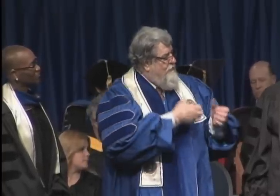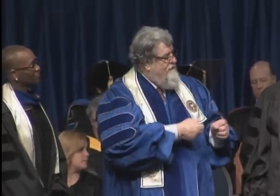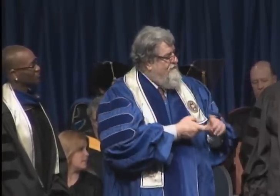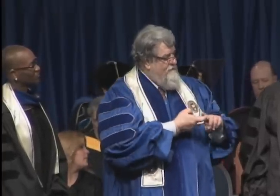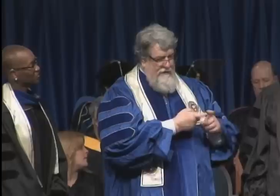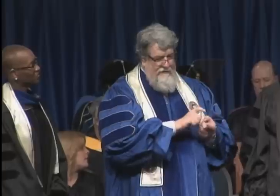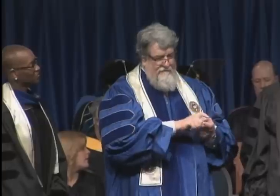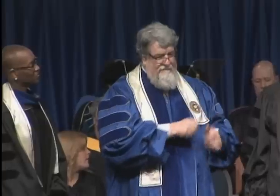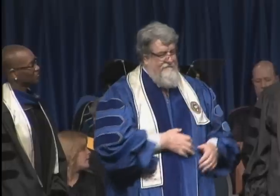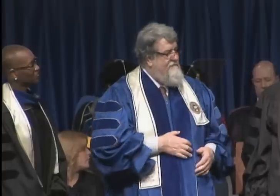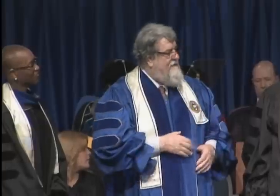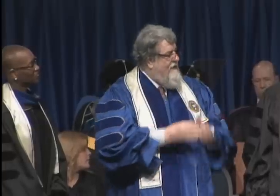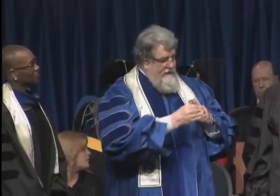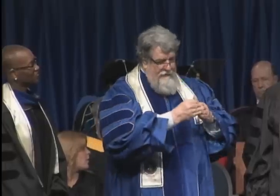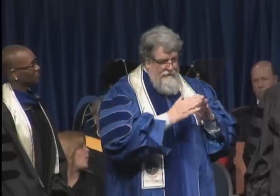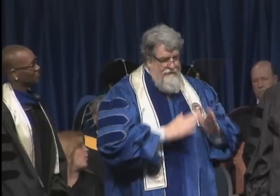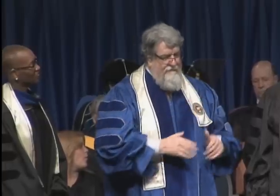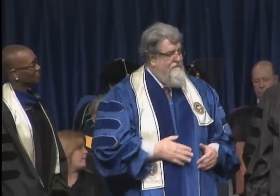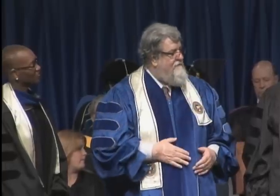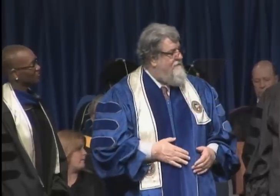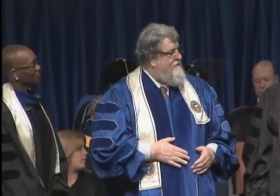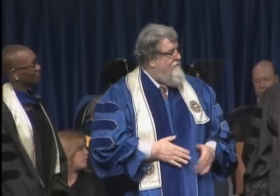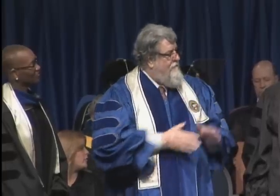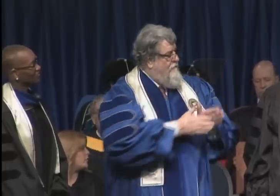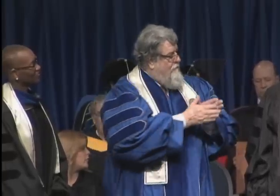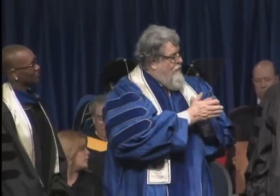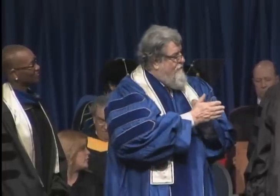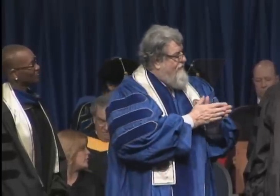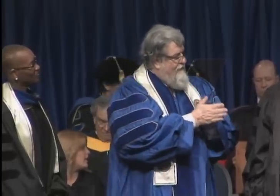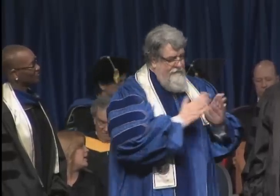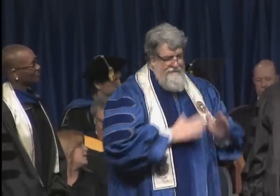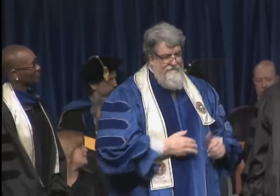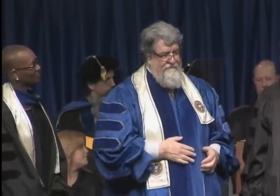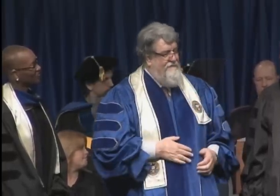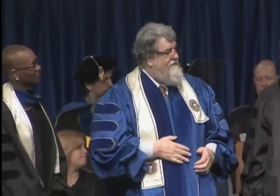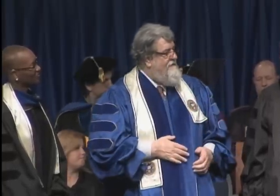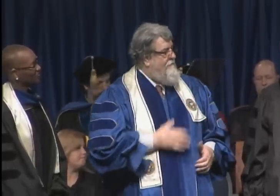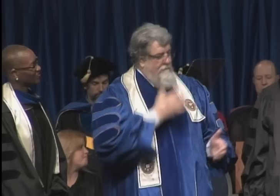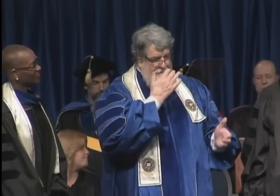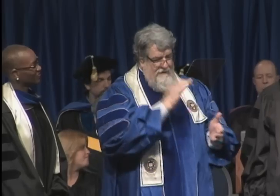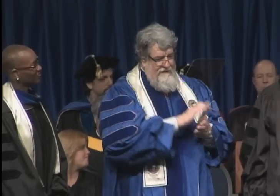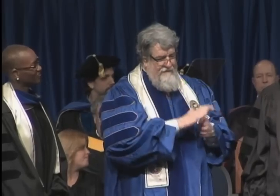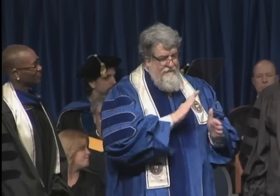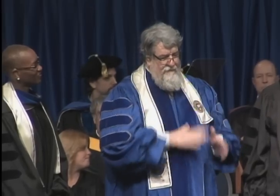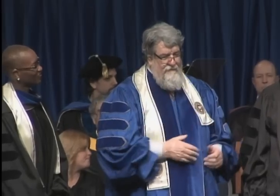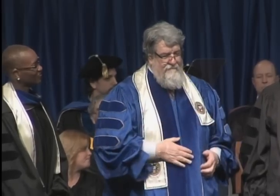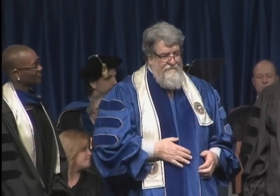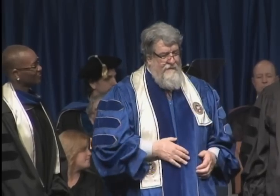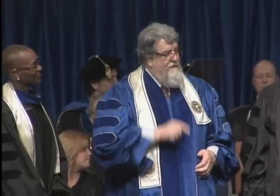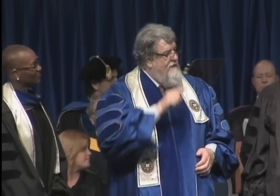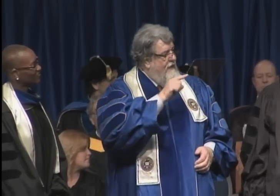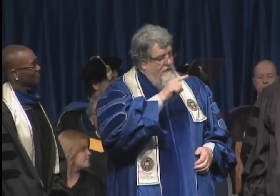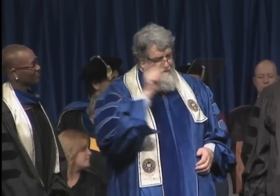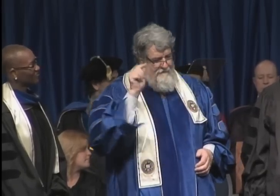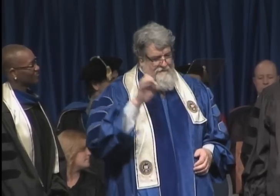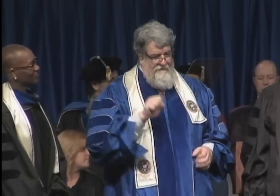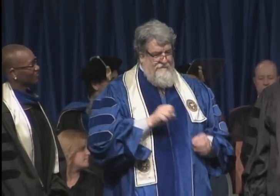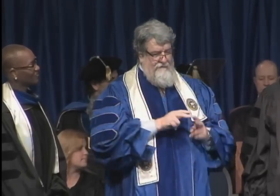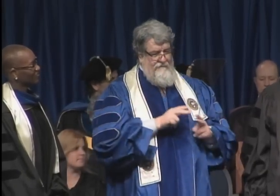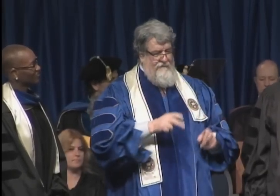Trusted friend. Leader. Motivator. Believer.